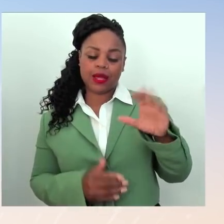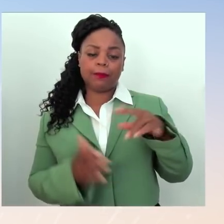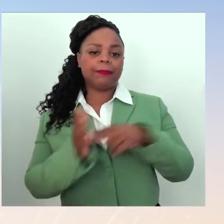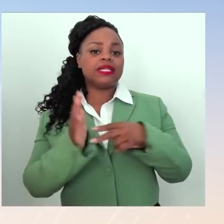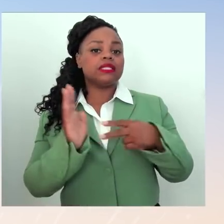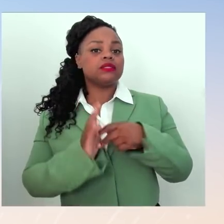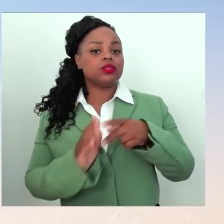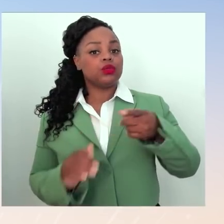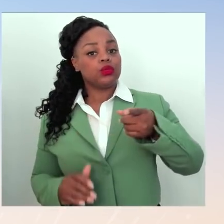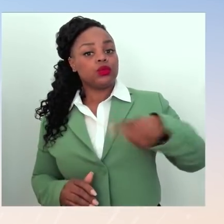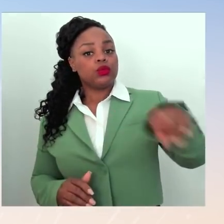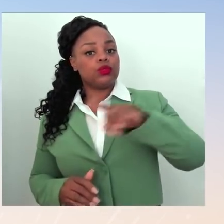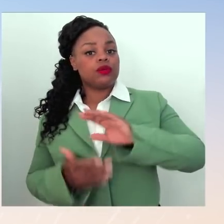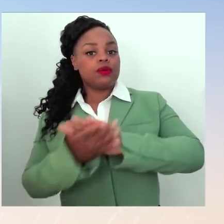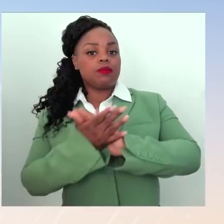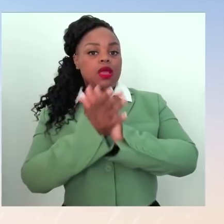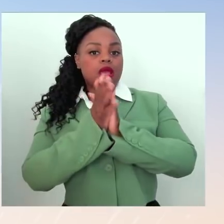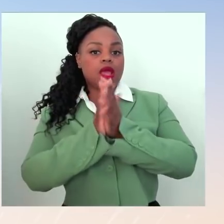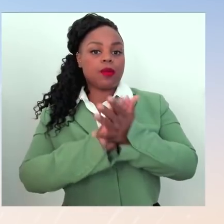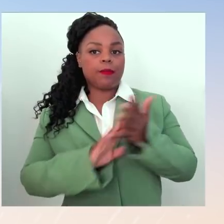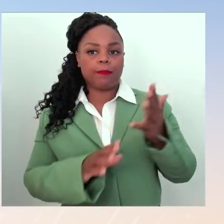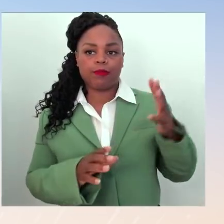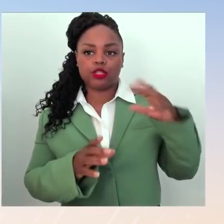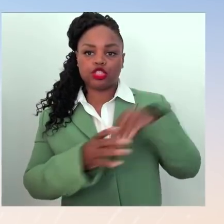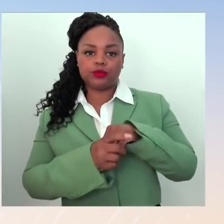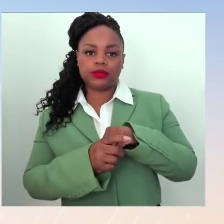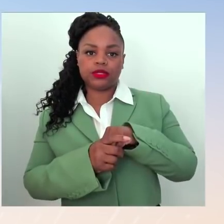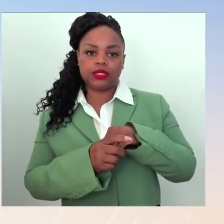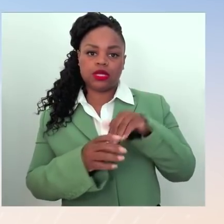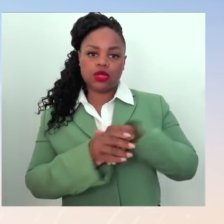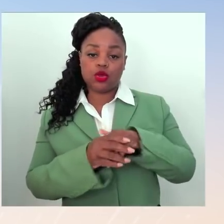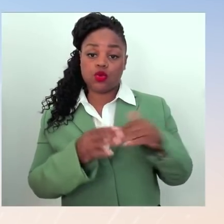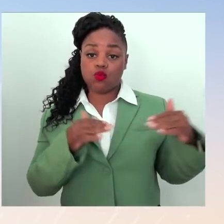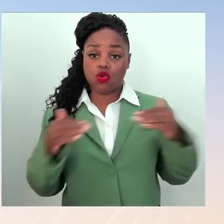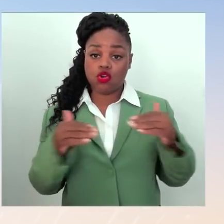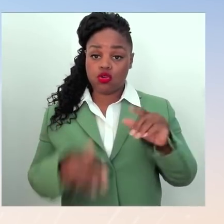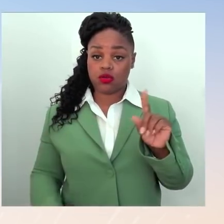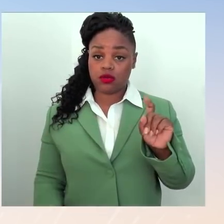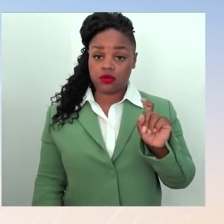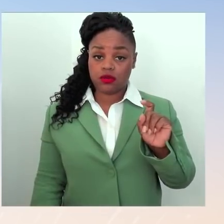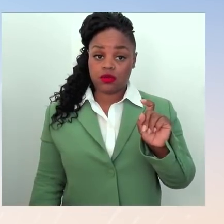So, why does the U.S. -- or perhaps the U.S. and its NATO Allies have confidence